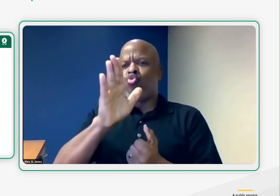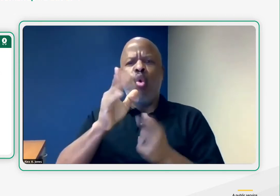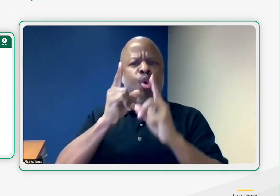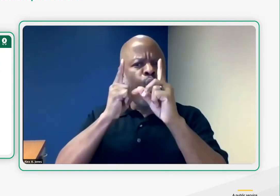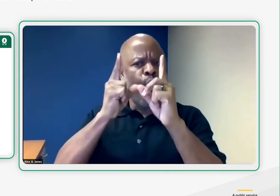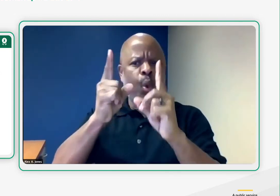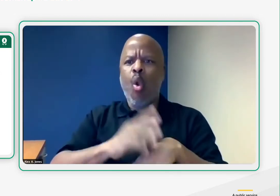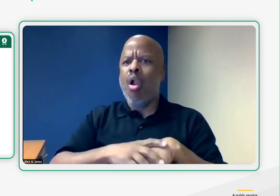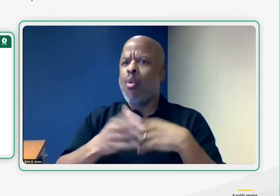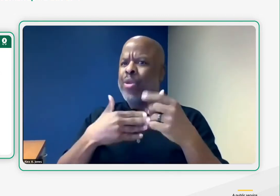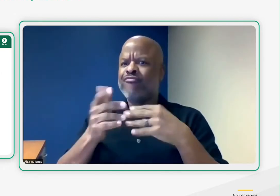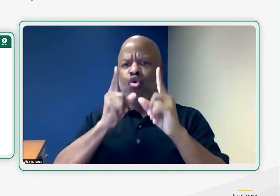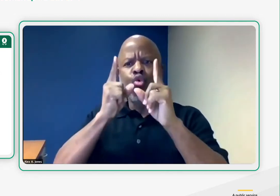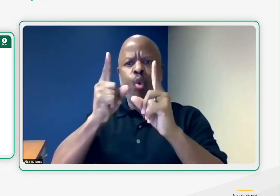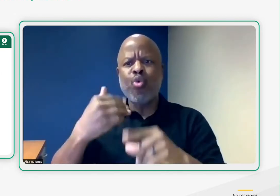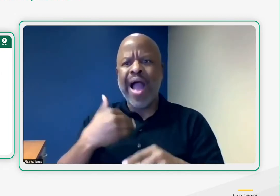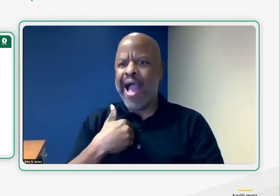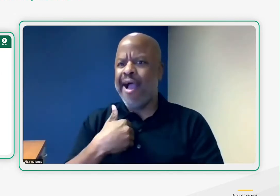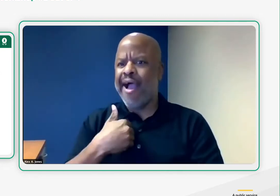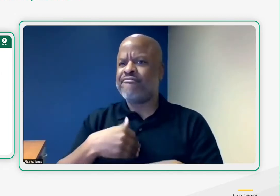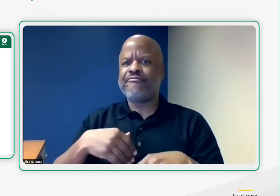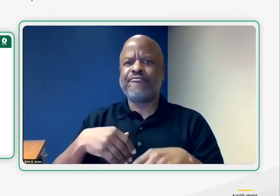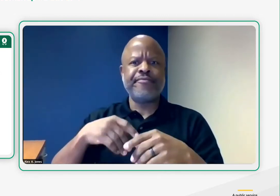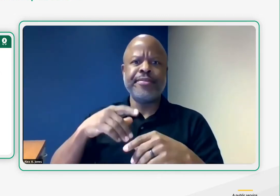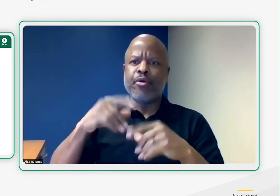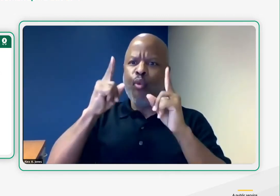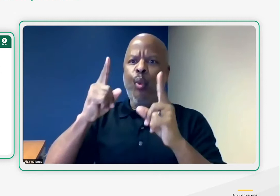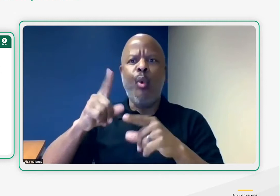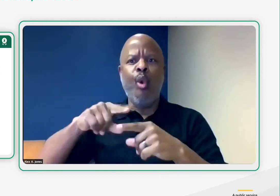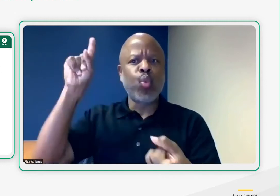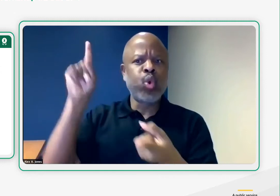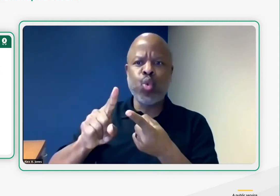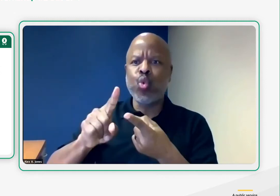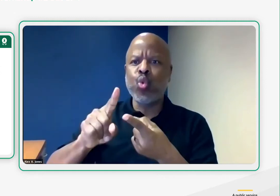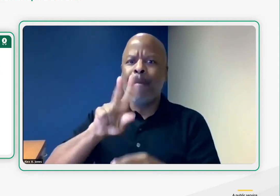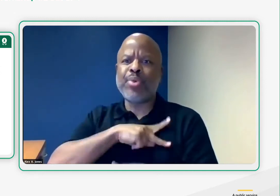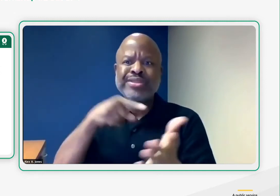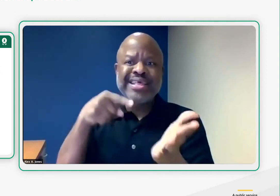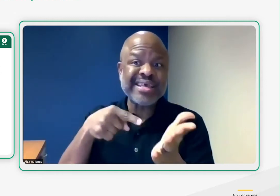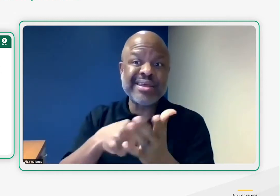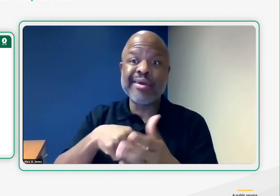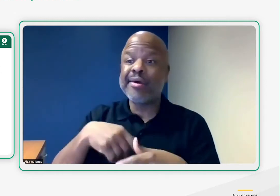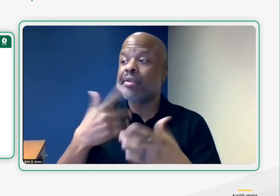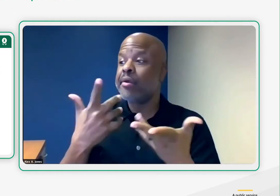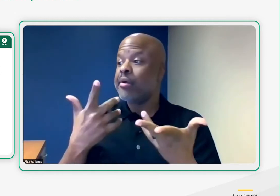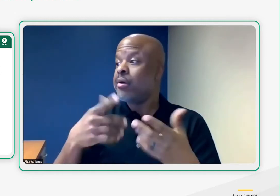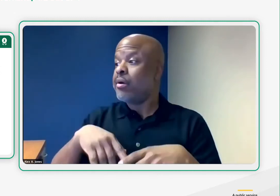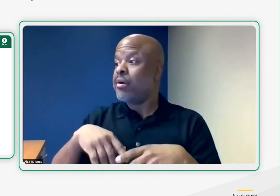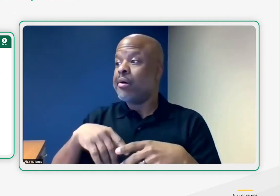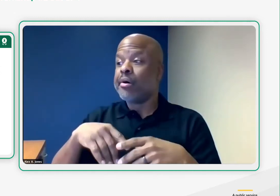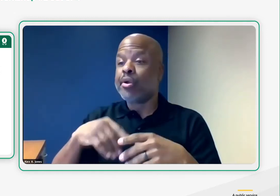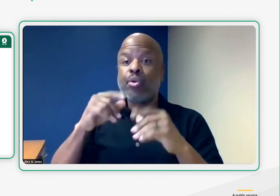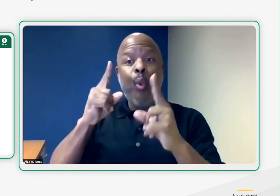we would love to work with them in developing goals, like reducing their personal debt or